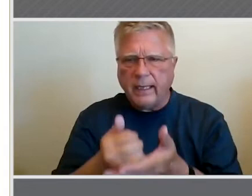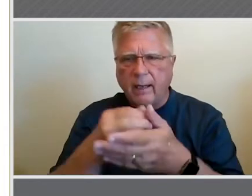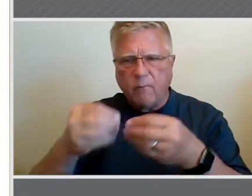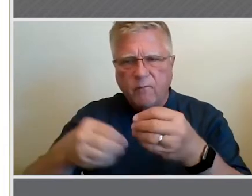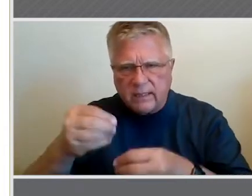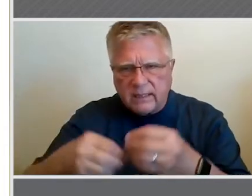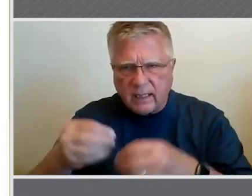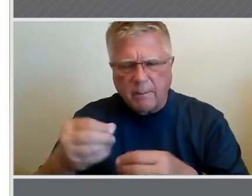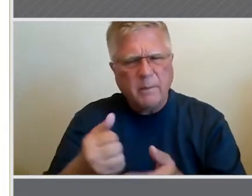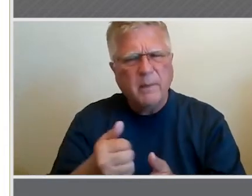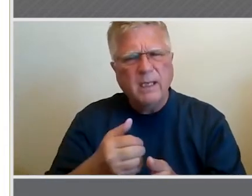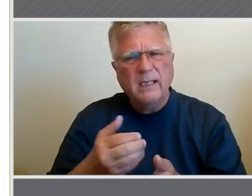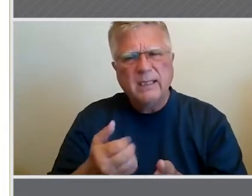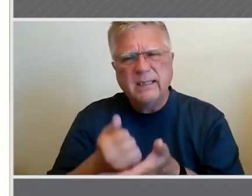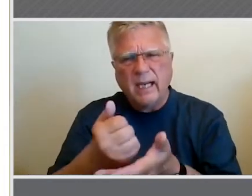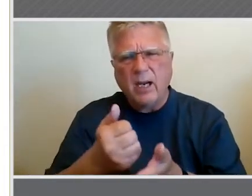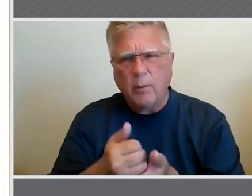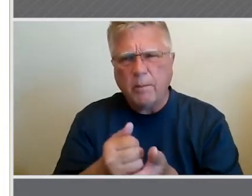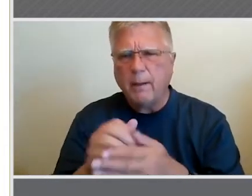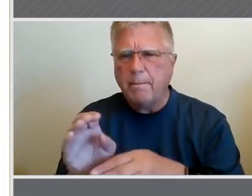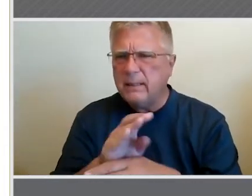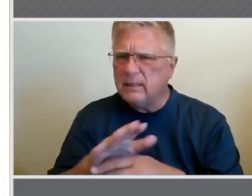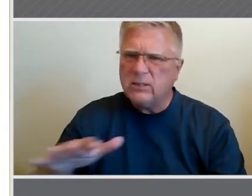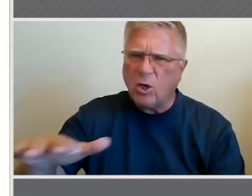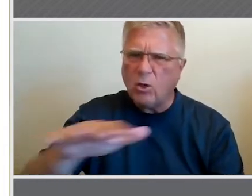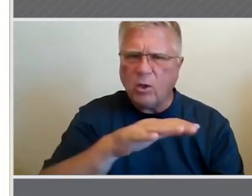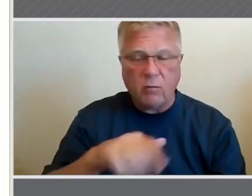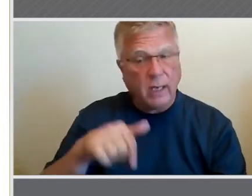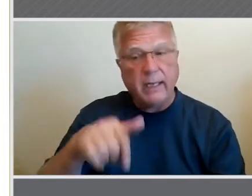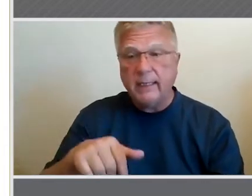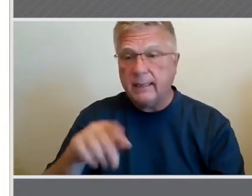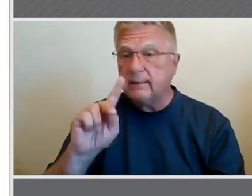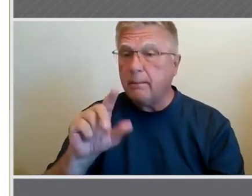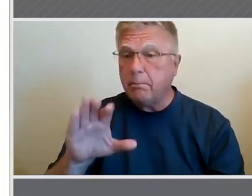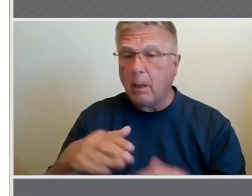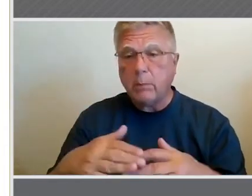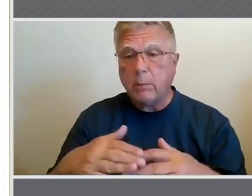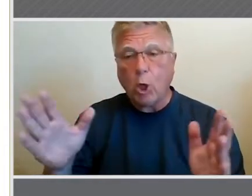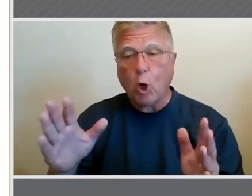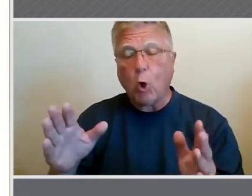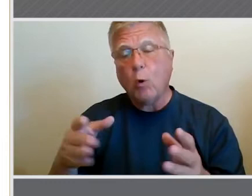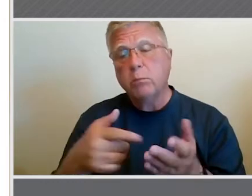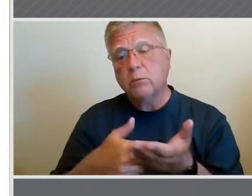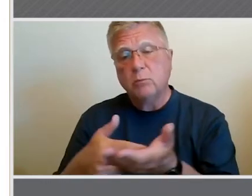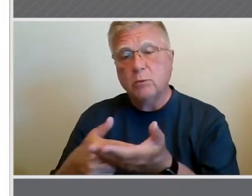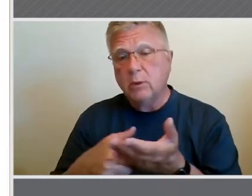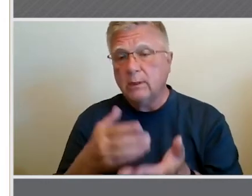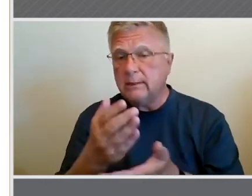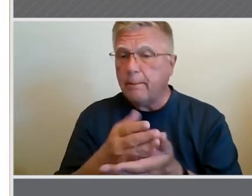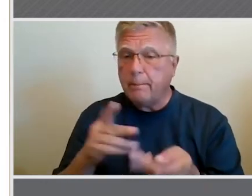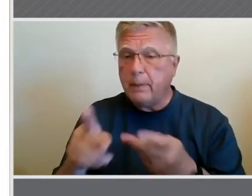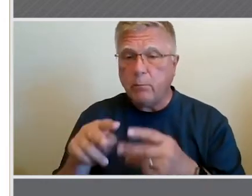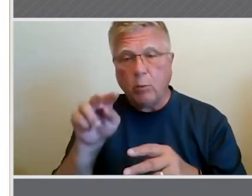One thing I do like to say again you, this is a public forum folks watch this on YouTube, if you're watching it live, and we mean this with all sincerity you know